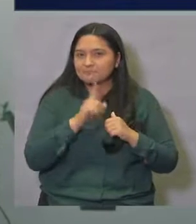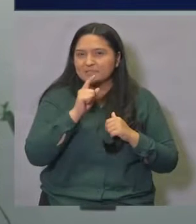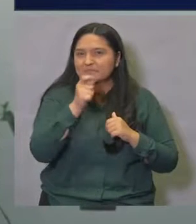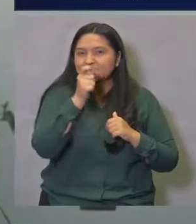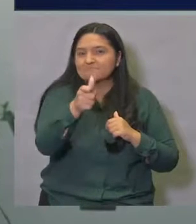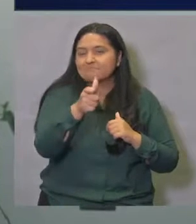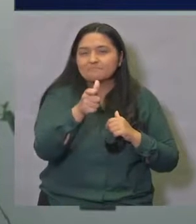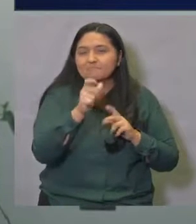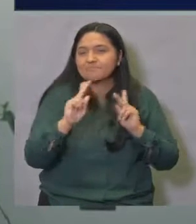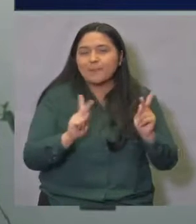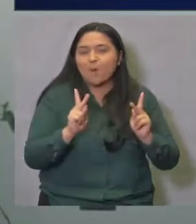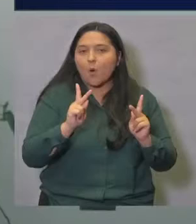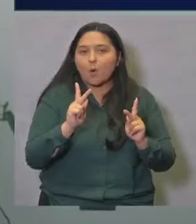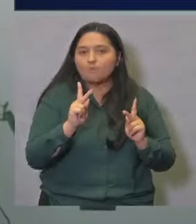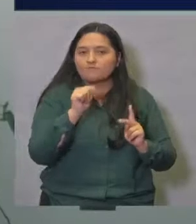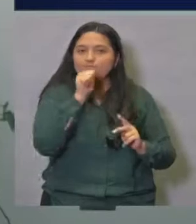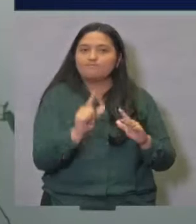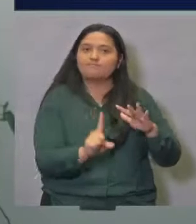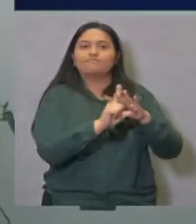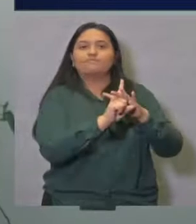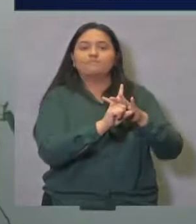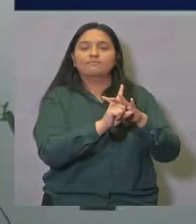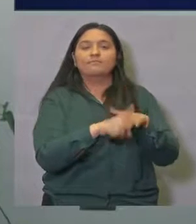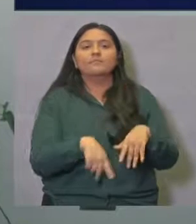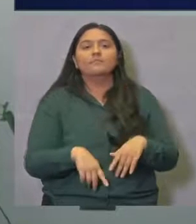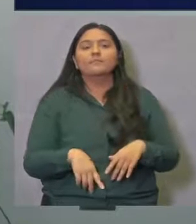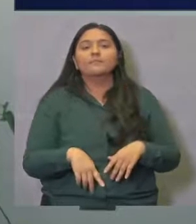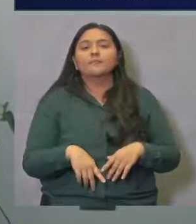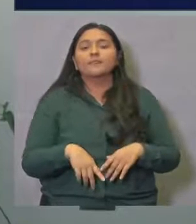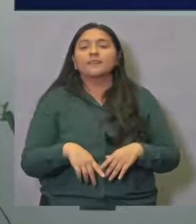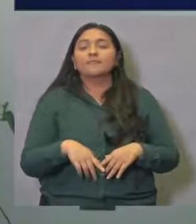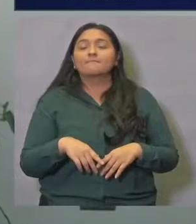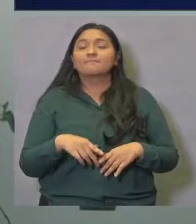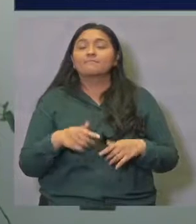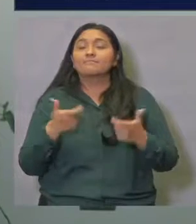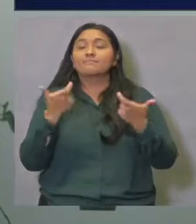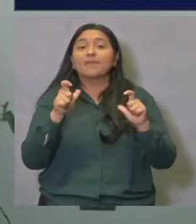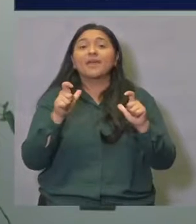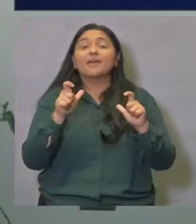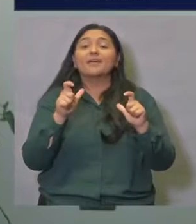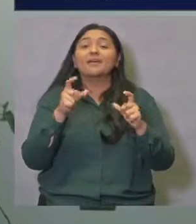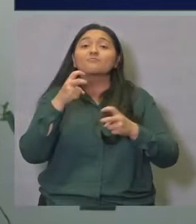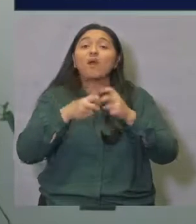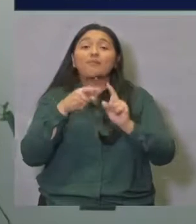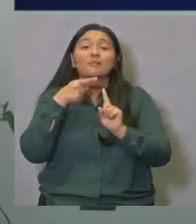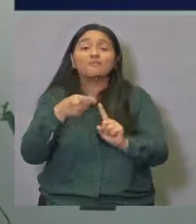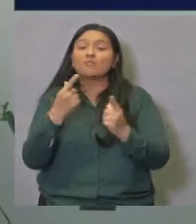OUR EXPERIENCE HAS BEEN REALLY SMALL NUMBERS OF NO-SHOWS.